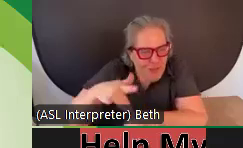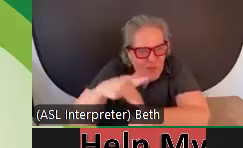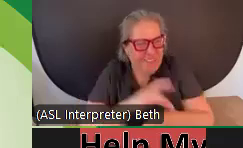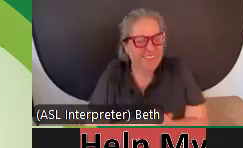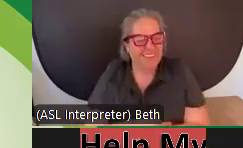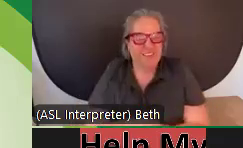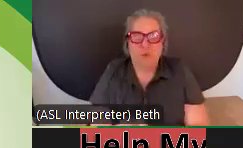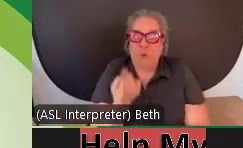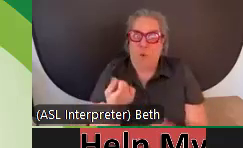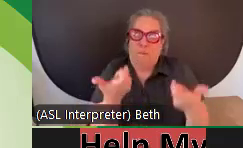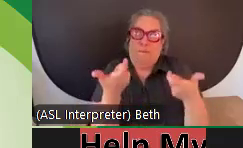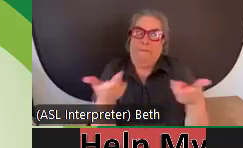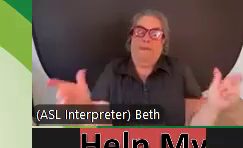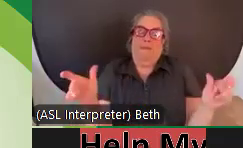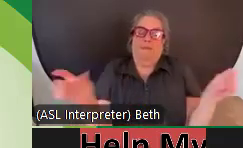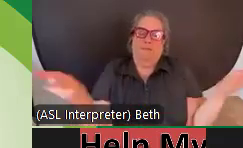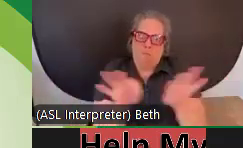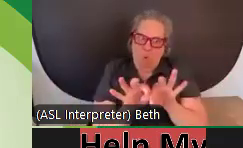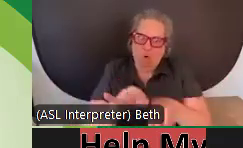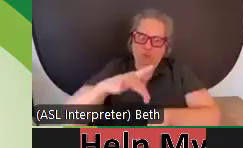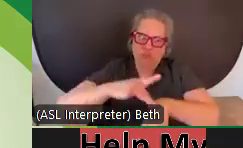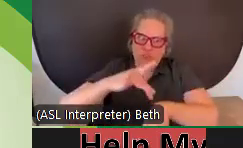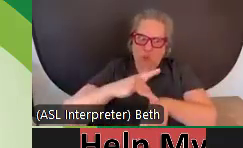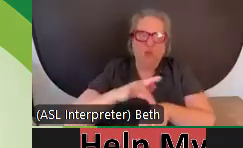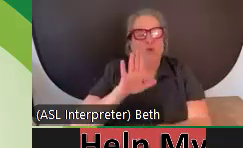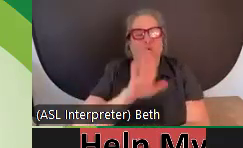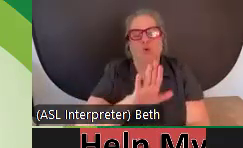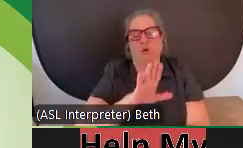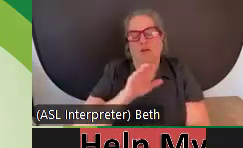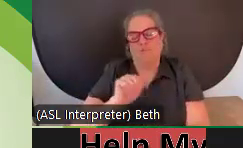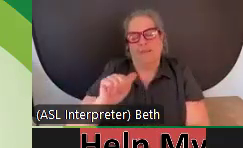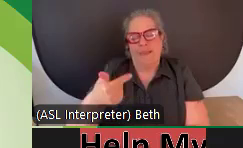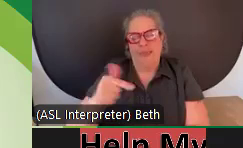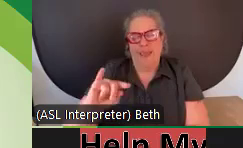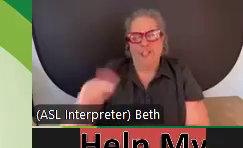One of the big ones that we will mention that Julie talked about is your aging service access point.